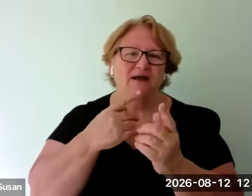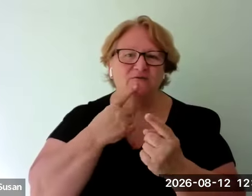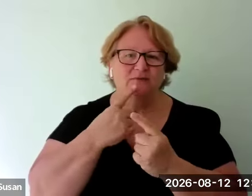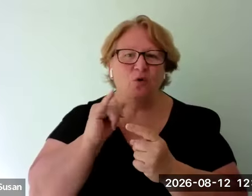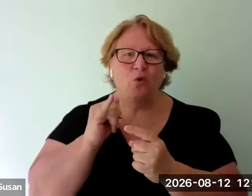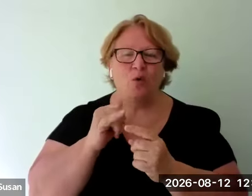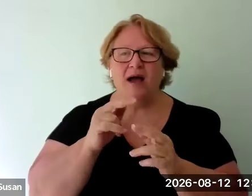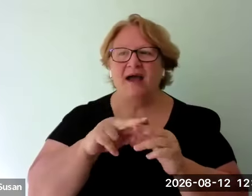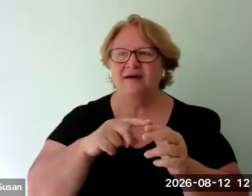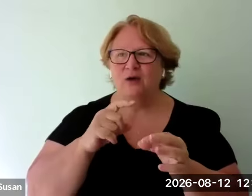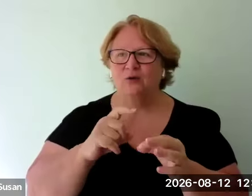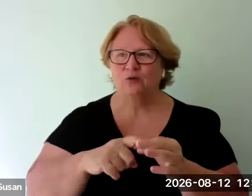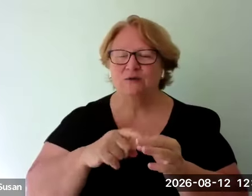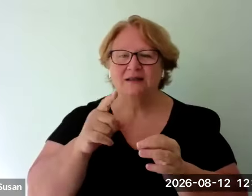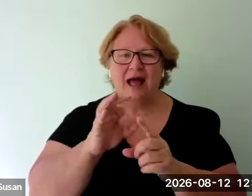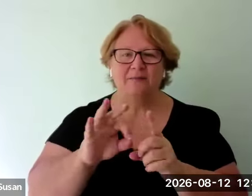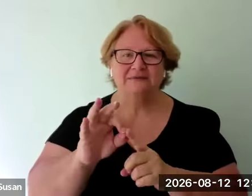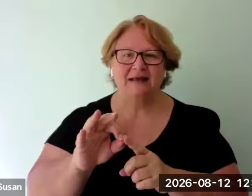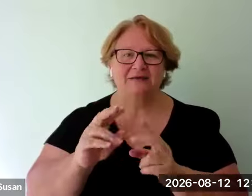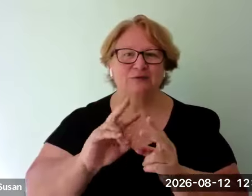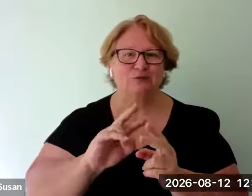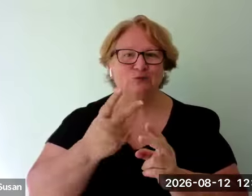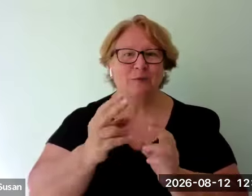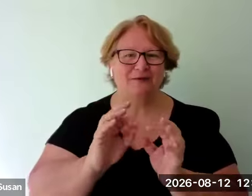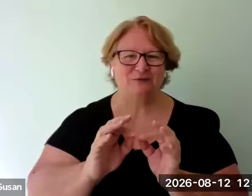updates when the information page changes or there's any